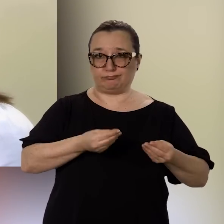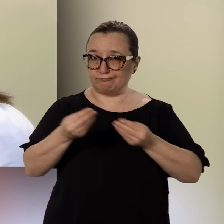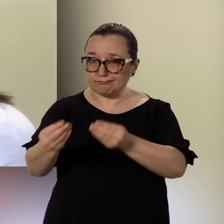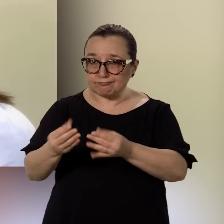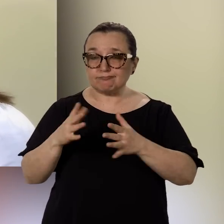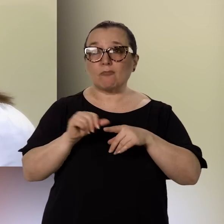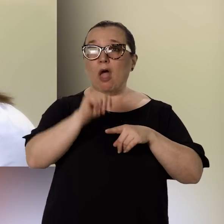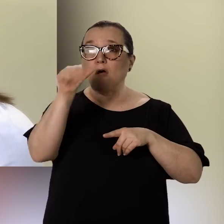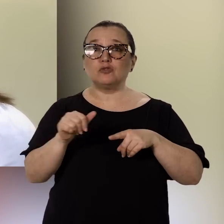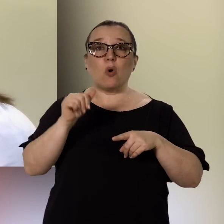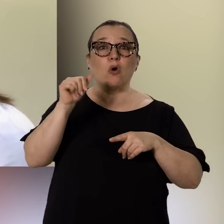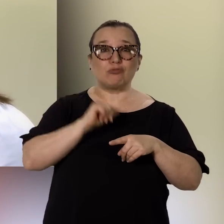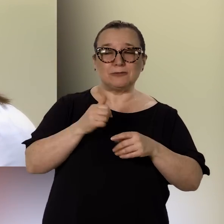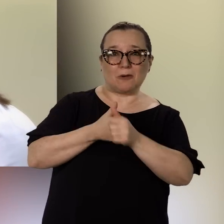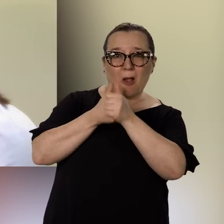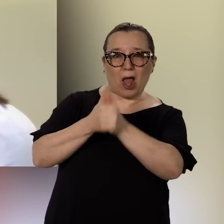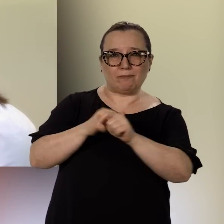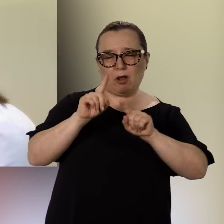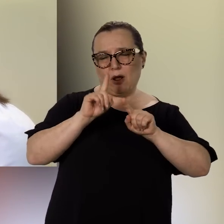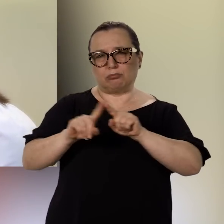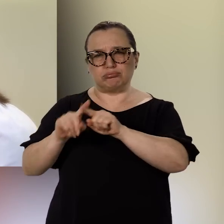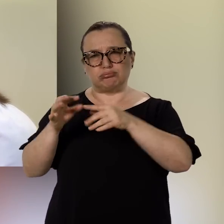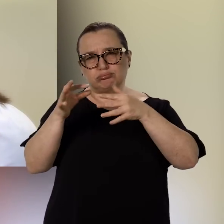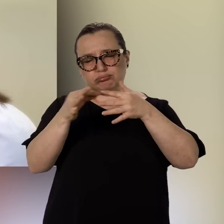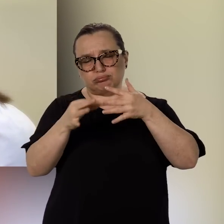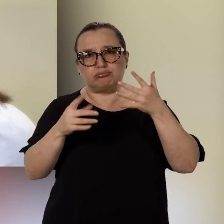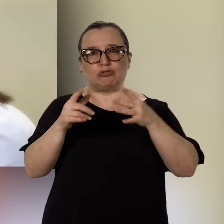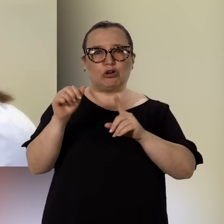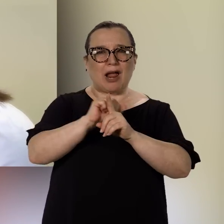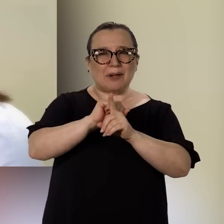through the whole process and we can provide them with information preoperatively